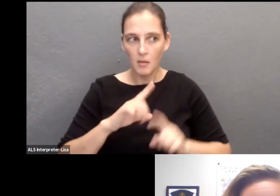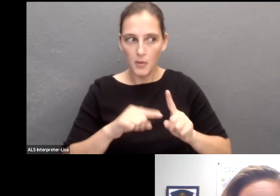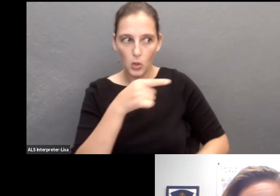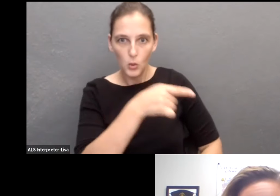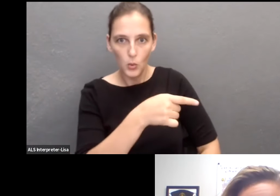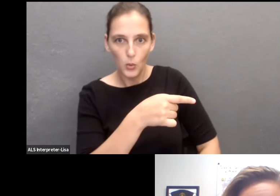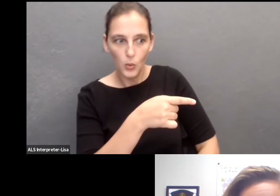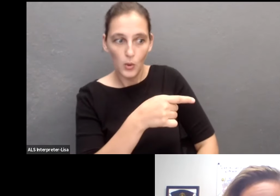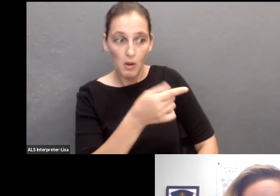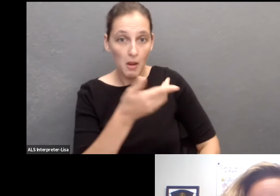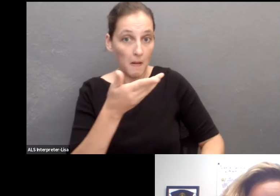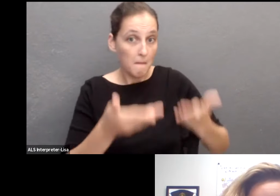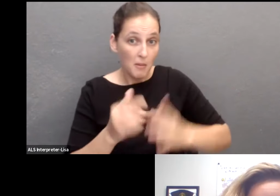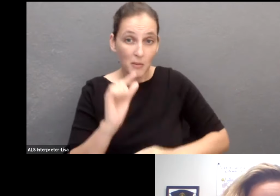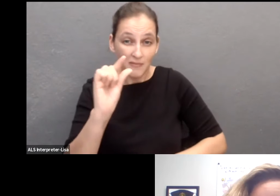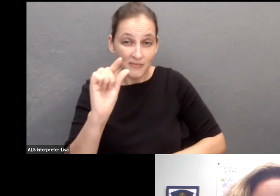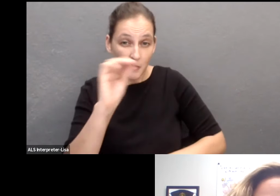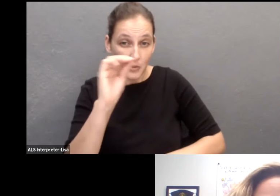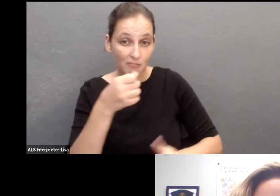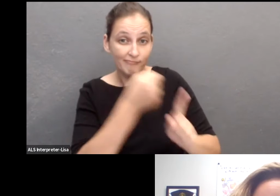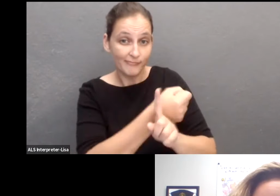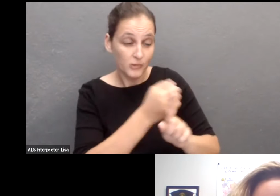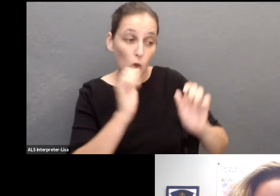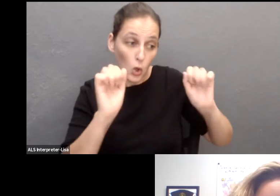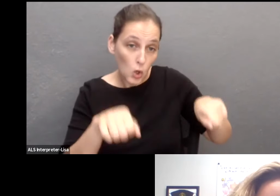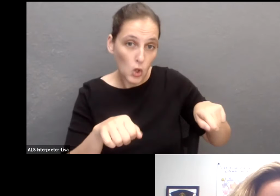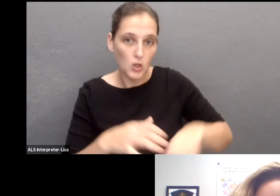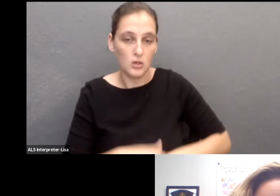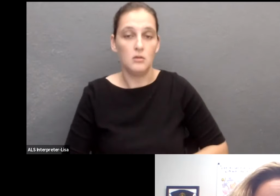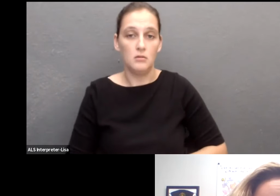small percentage of people who will not. I've, you know, we've all seen these things